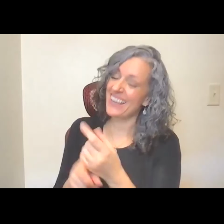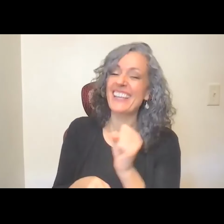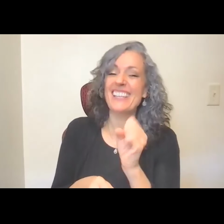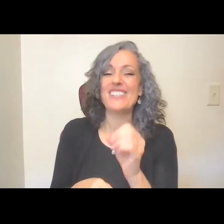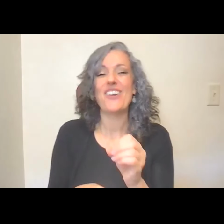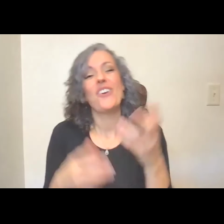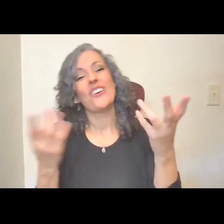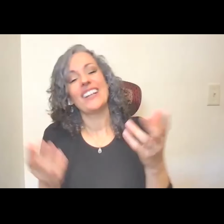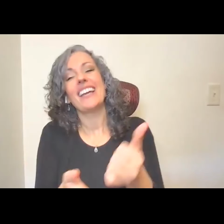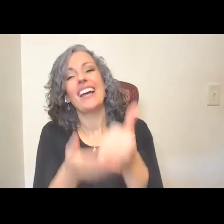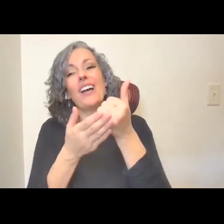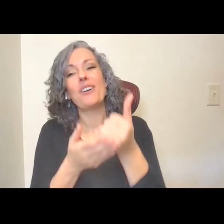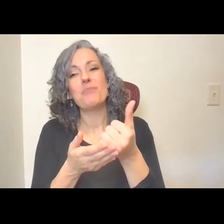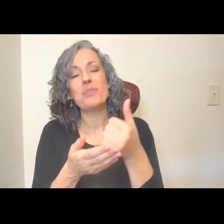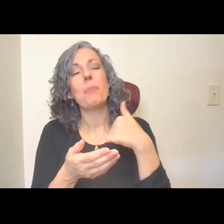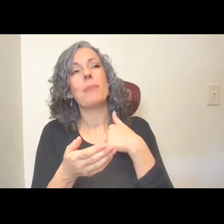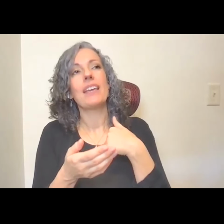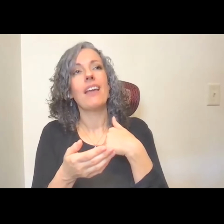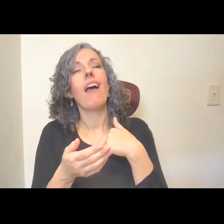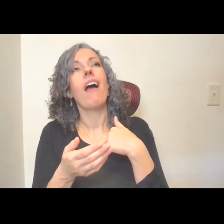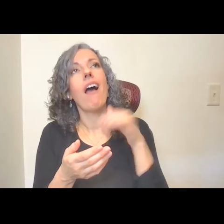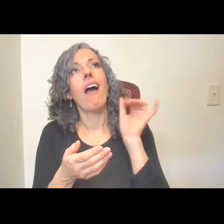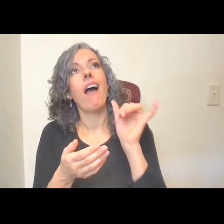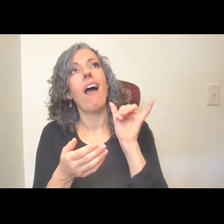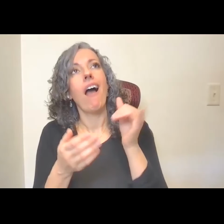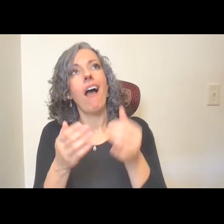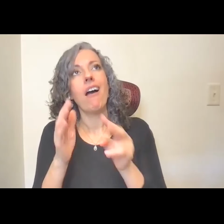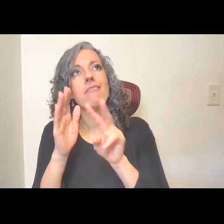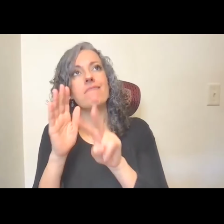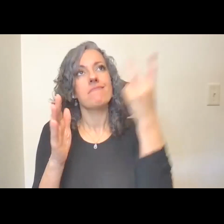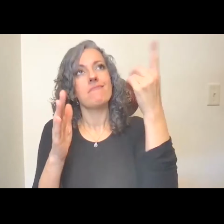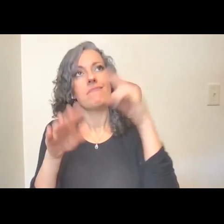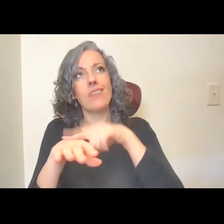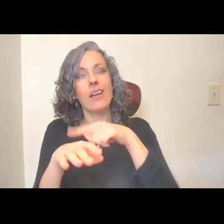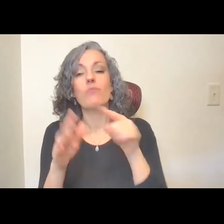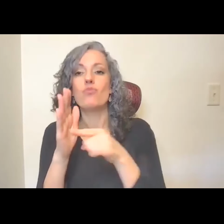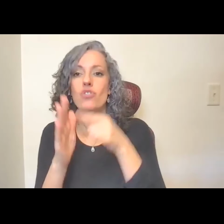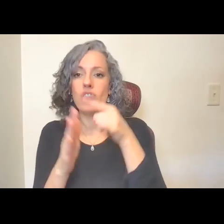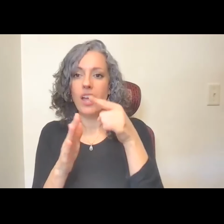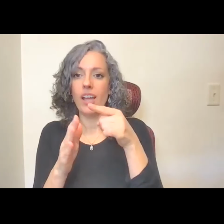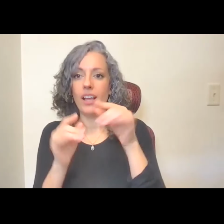helps the kind of have this double check once your design system grows. I make sure it's consistent